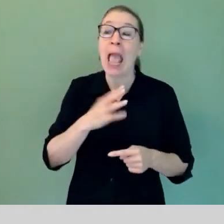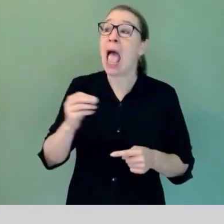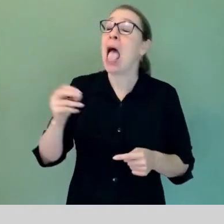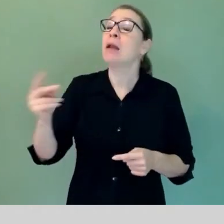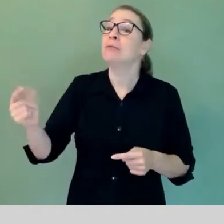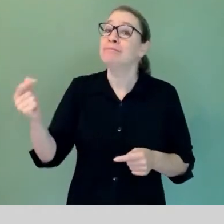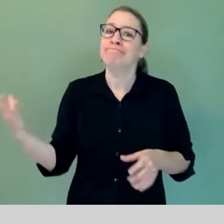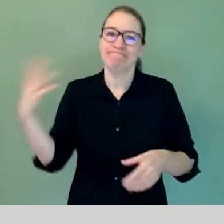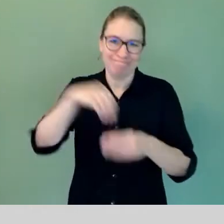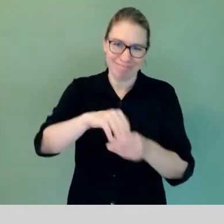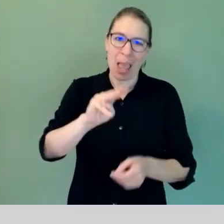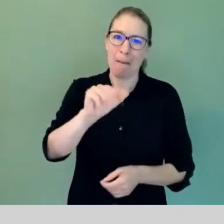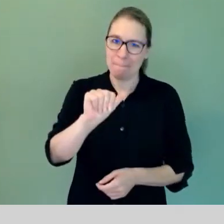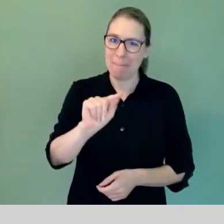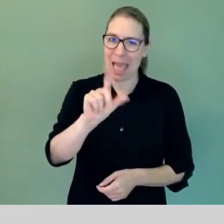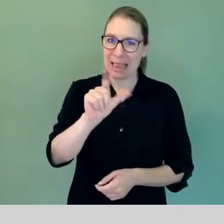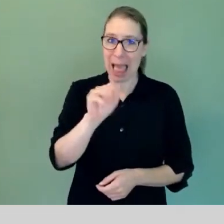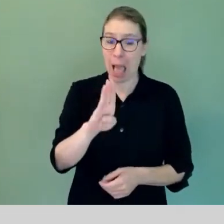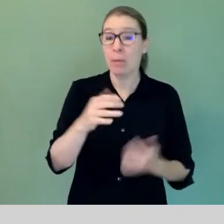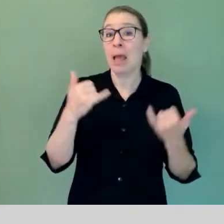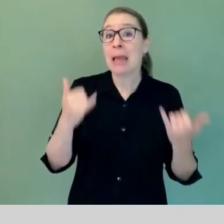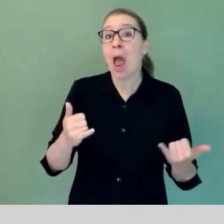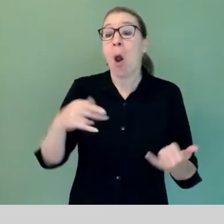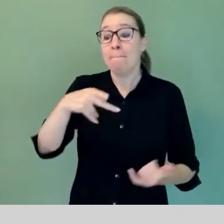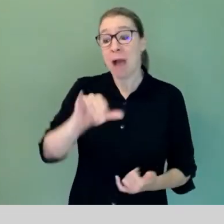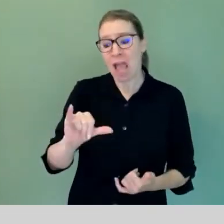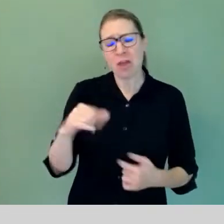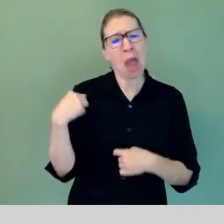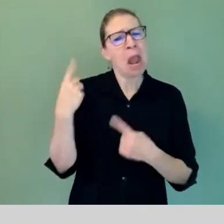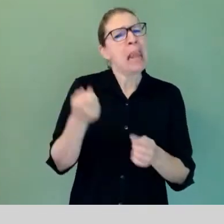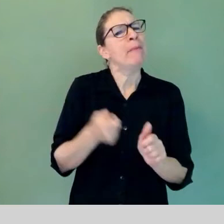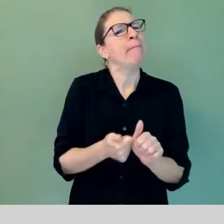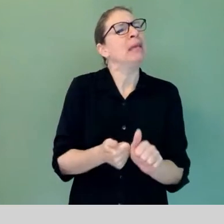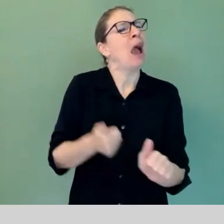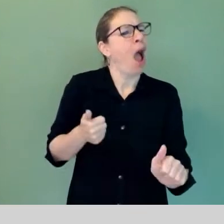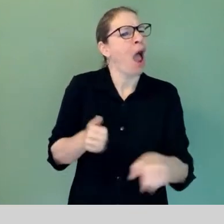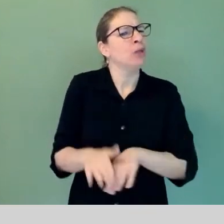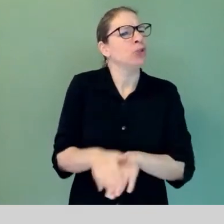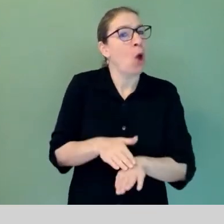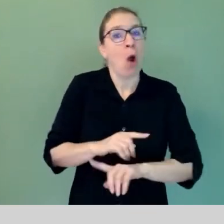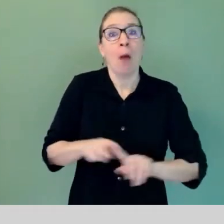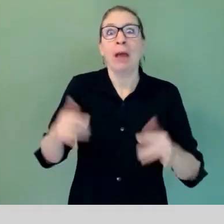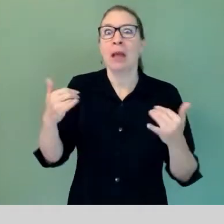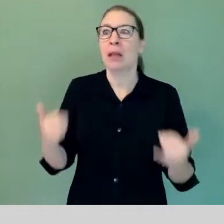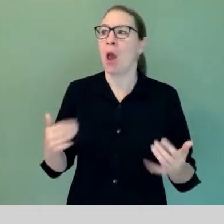and they quickly make their way to MATLAB. And comparatively Python has been a little bit behind,